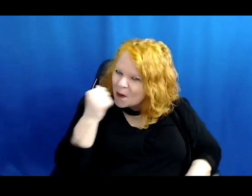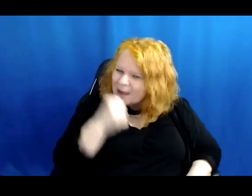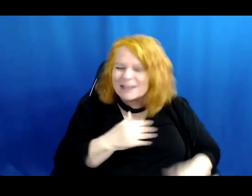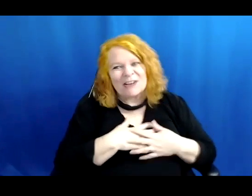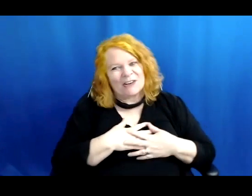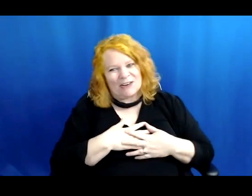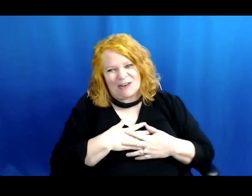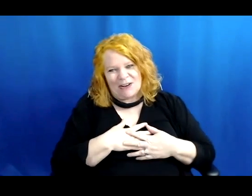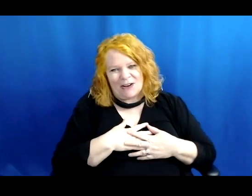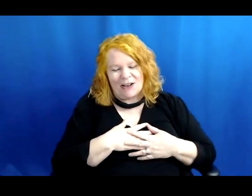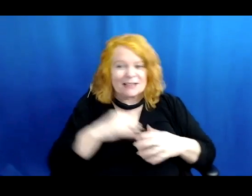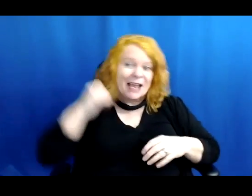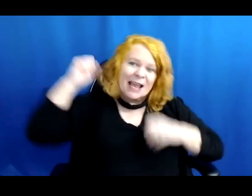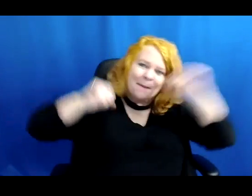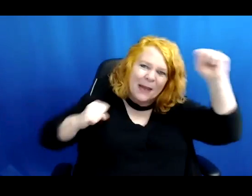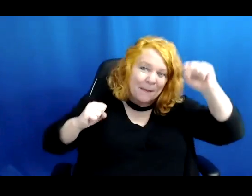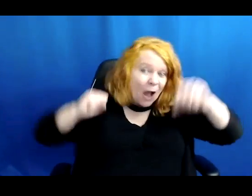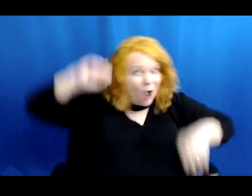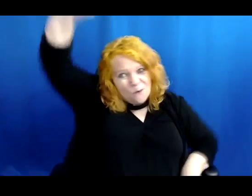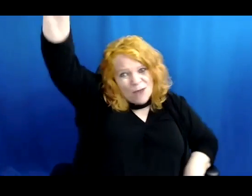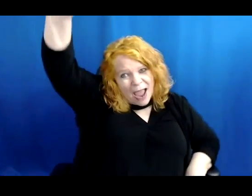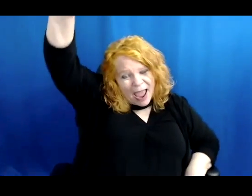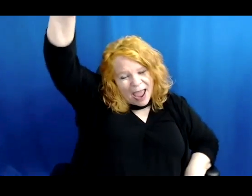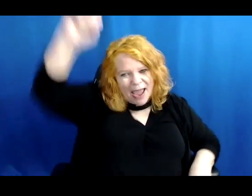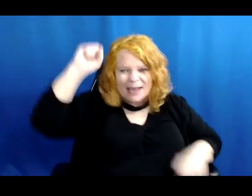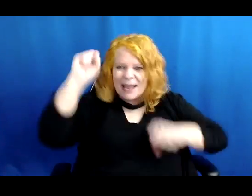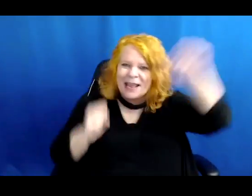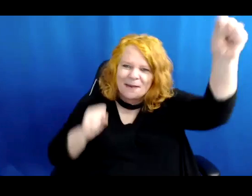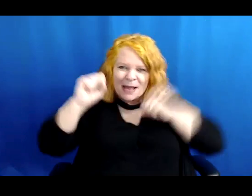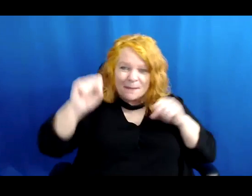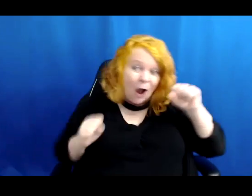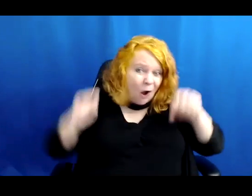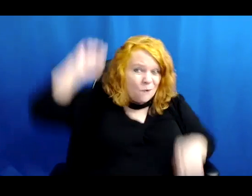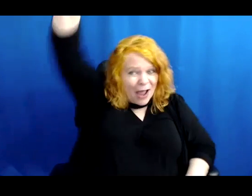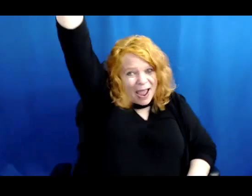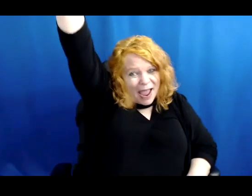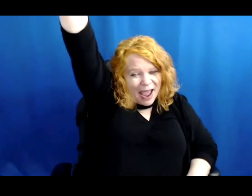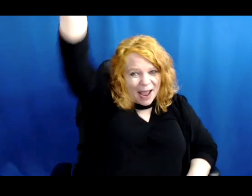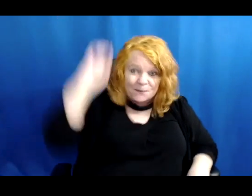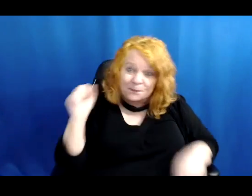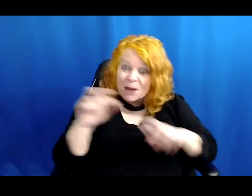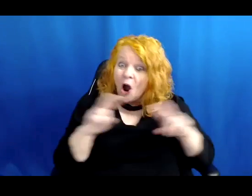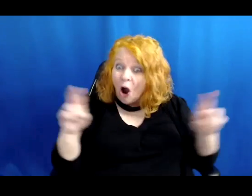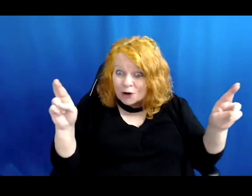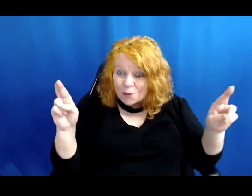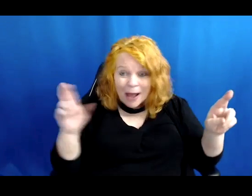Hip, hip, Hooray! Hip hip hooray! are you ready, my name has been Gwyn Gwyn Gwyn Gwyn,